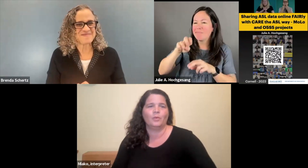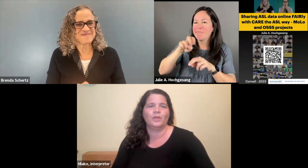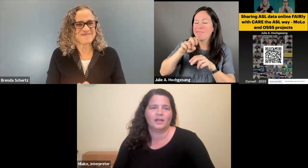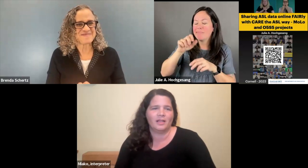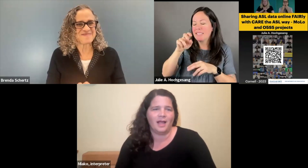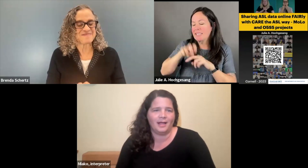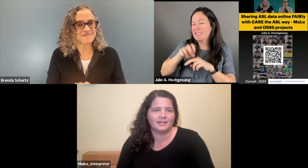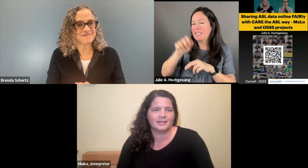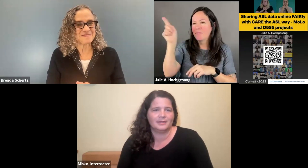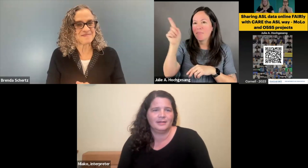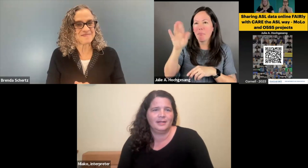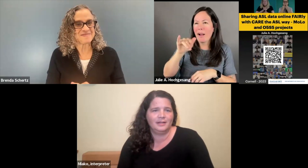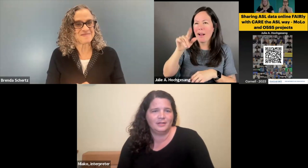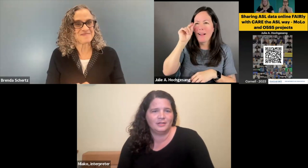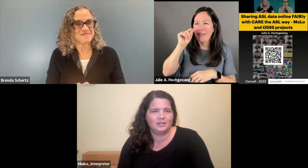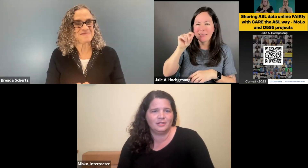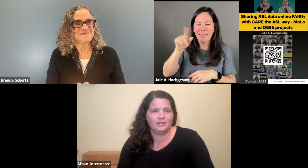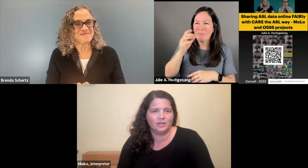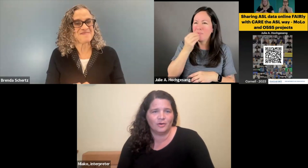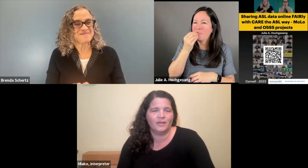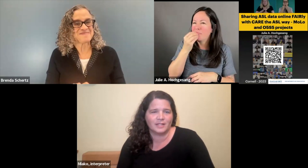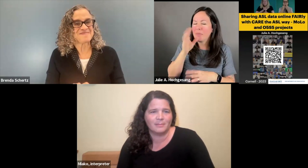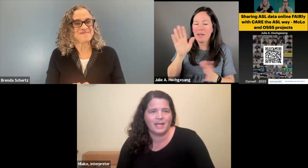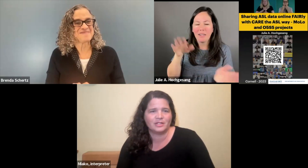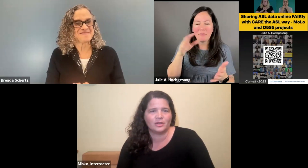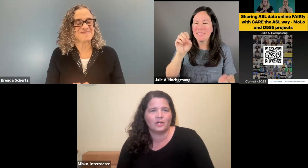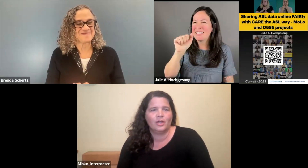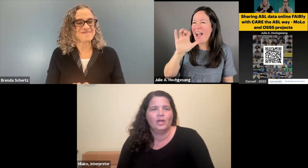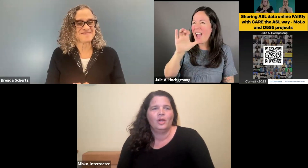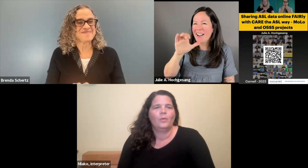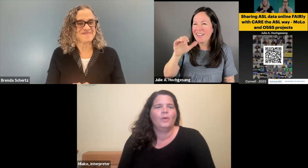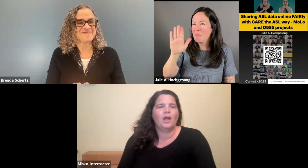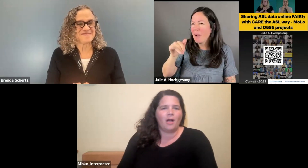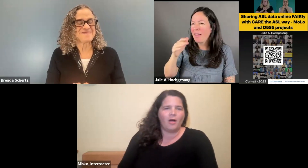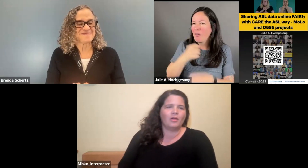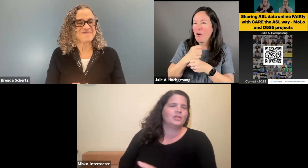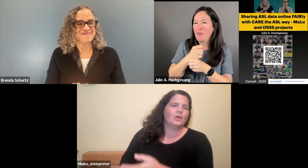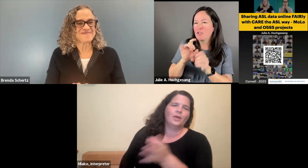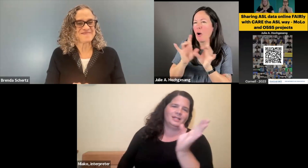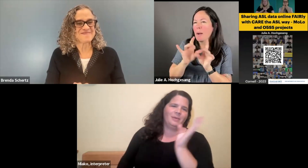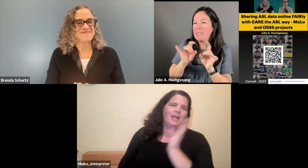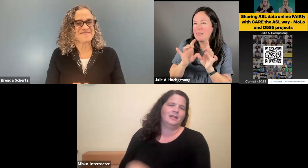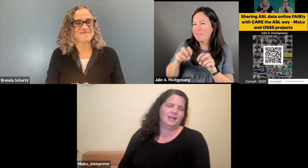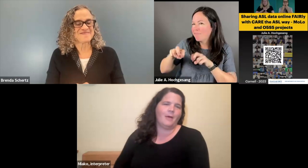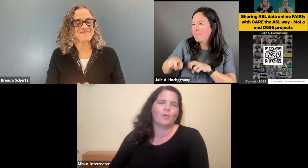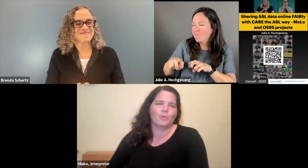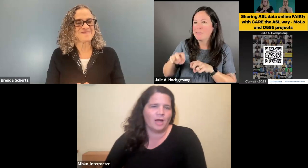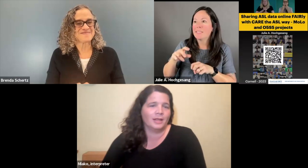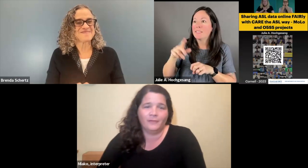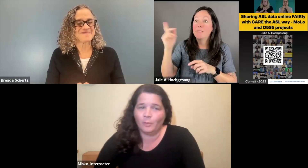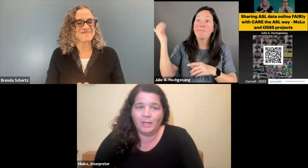with the class during the semester we also expanded it out more broadly for people